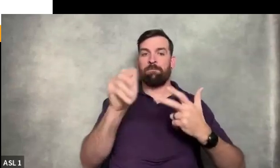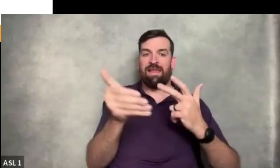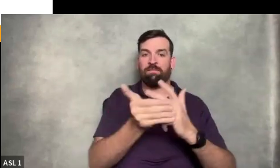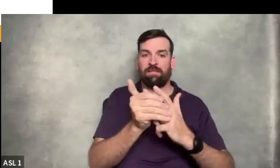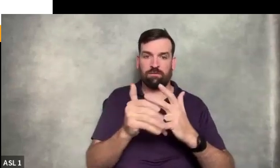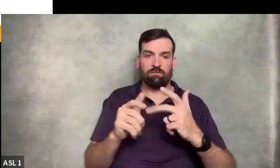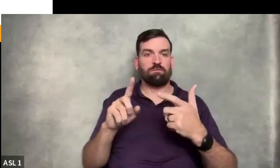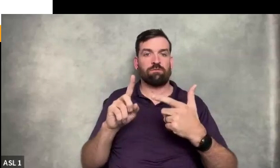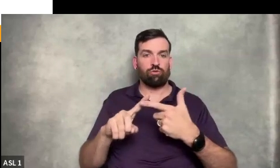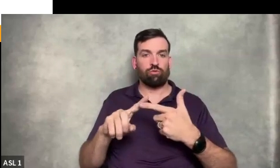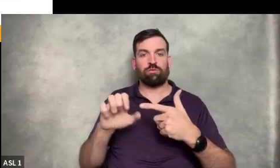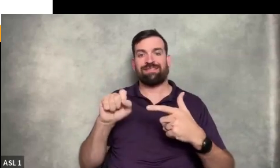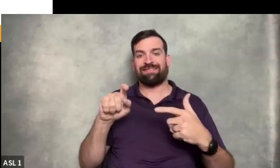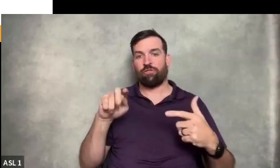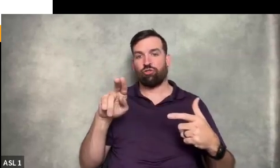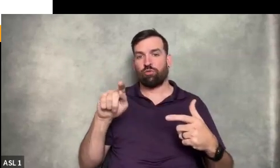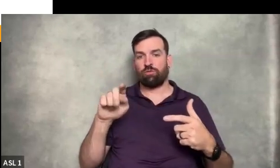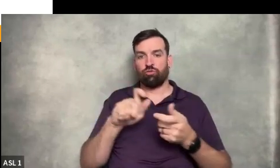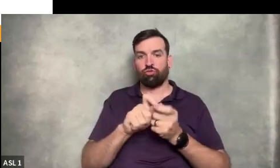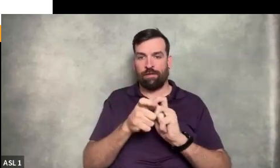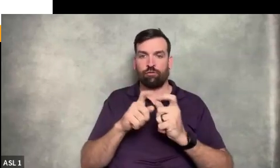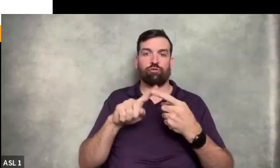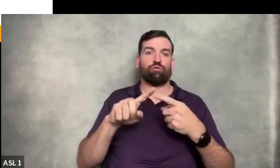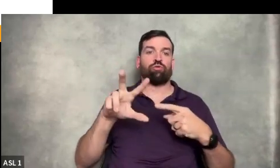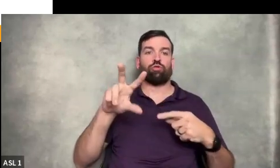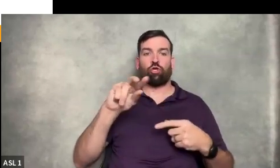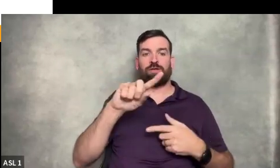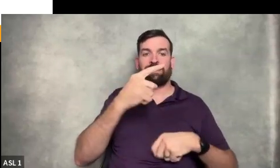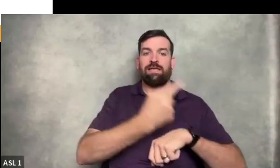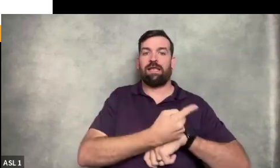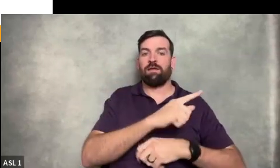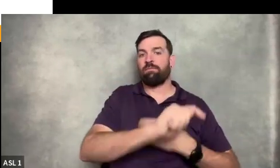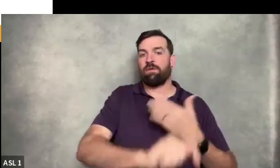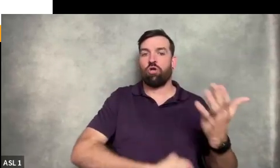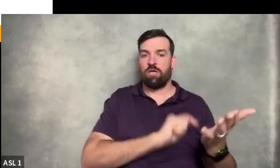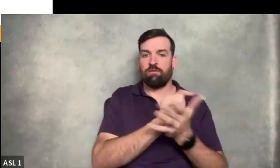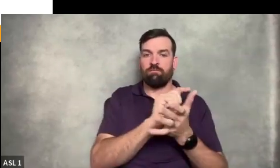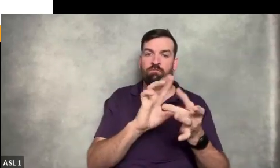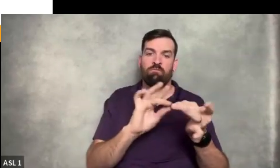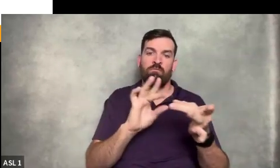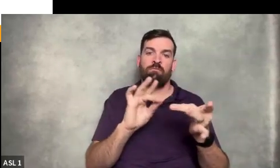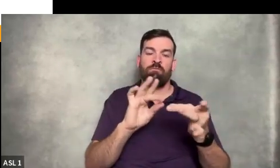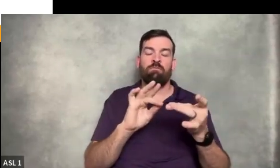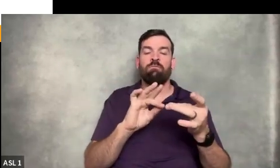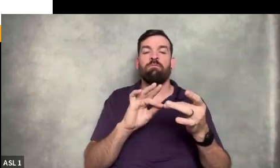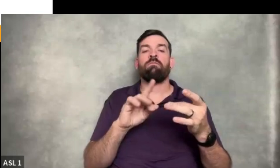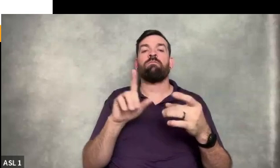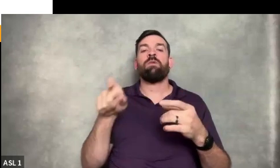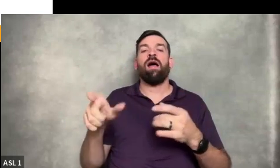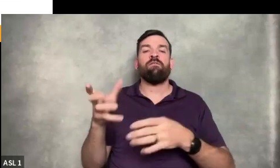it to do this 30-day public comment period and they are going to have to obtain the necessary